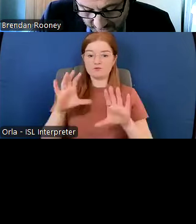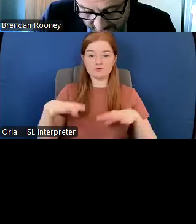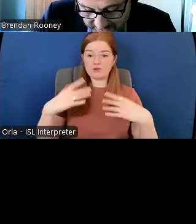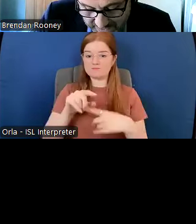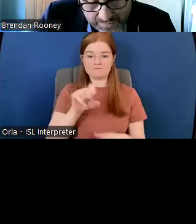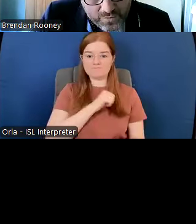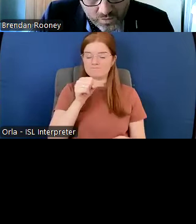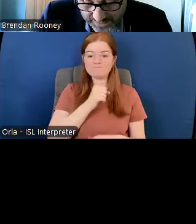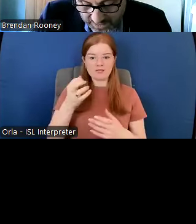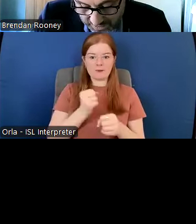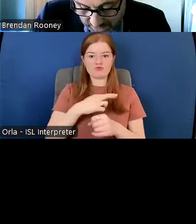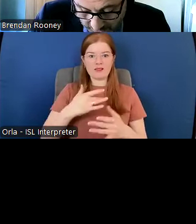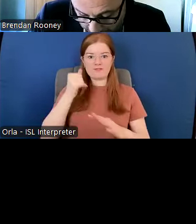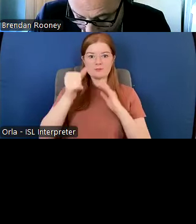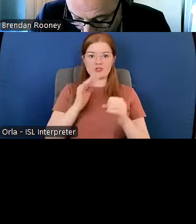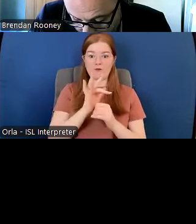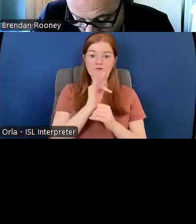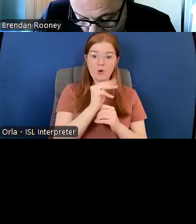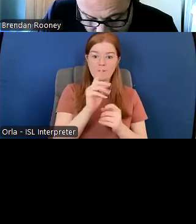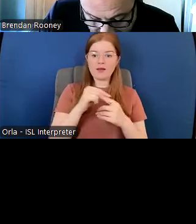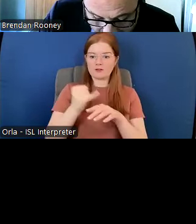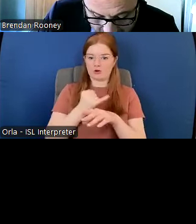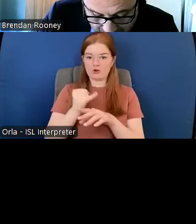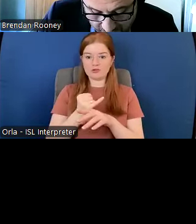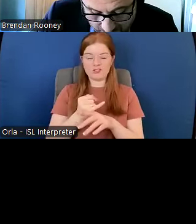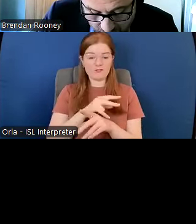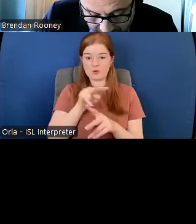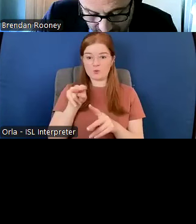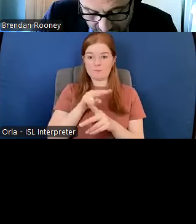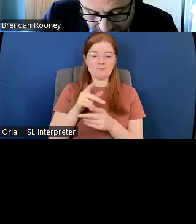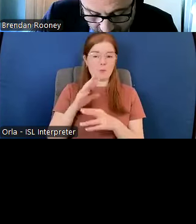the realities of form and colour alone. They were to them, far more real and far